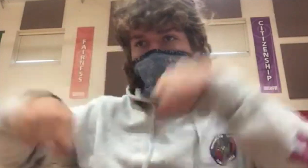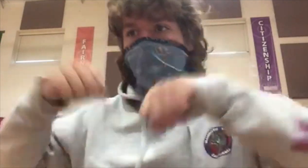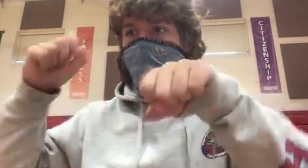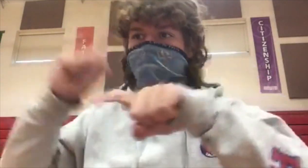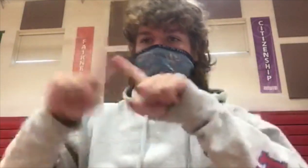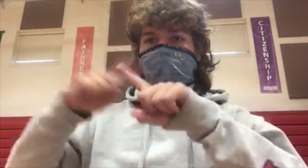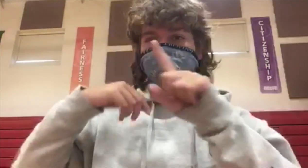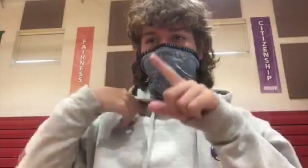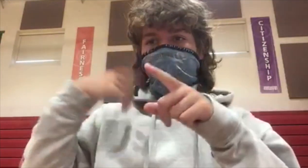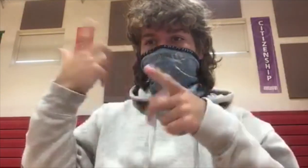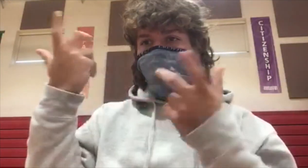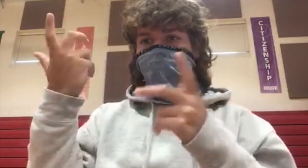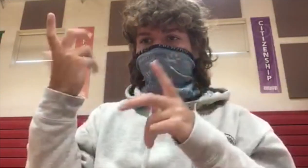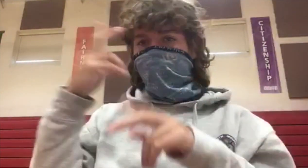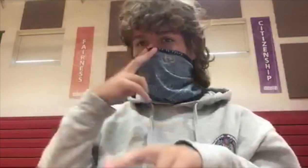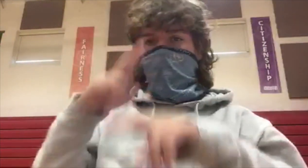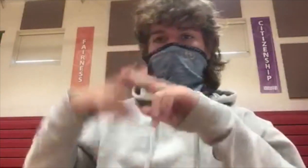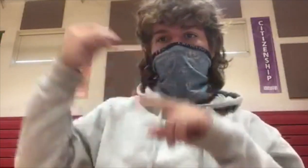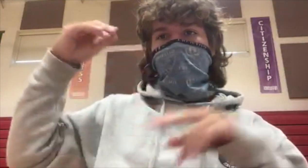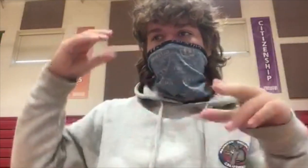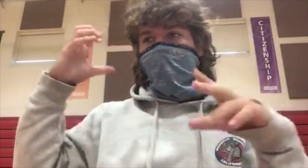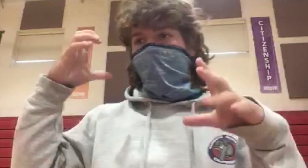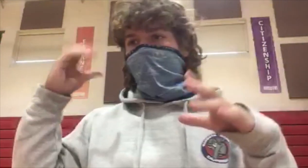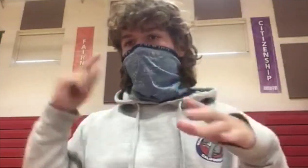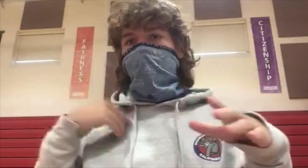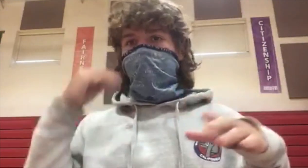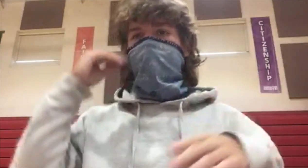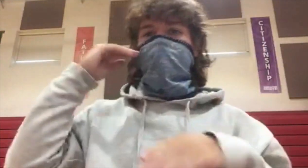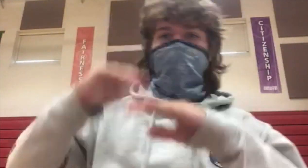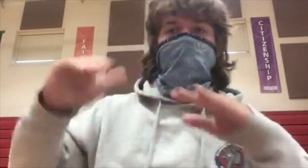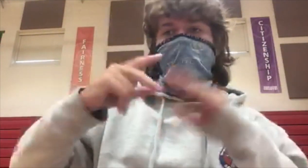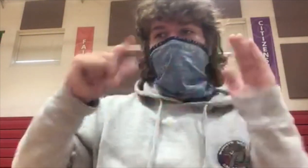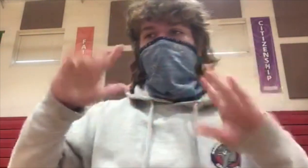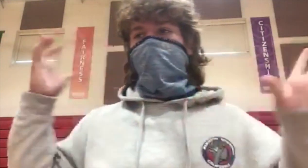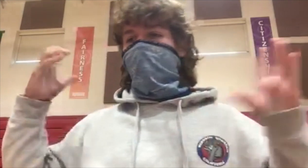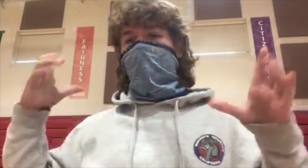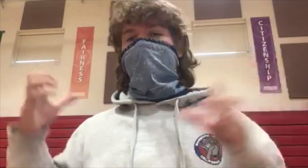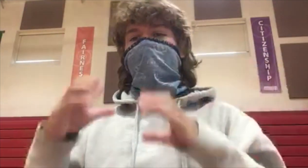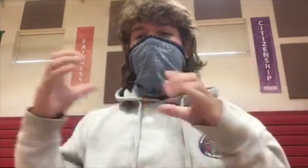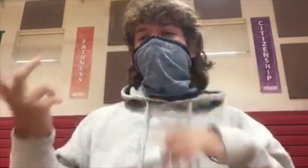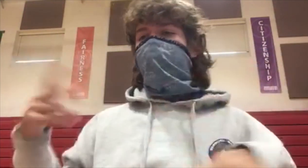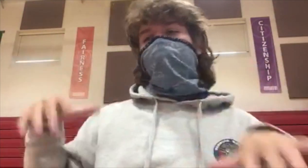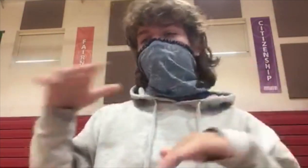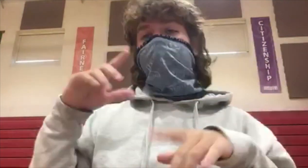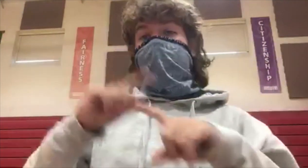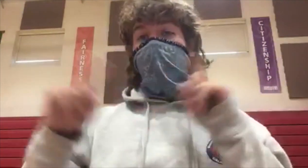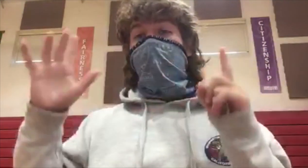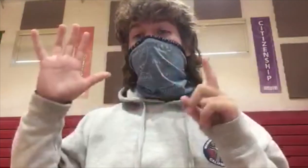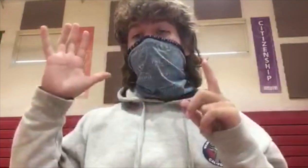Different hobbies that I can do riding my bike is a lot of fun. Doing different activities and my home. We got a swimming pool but.